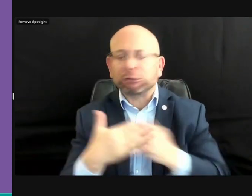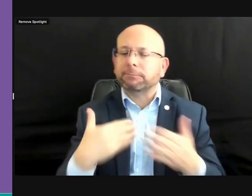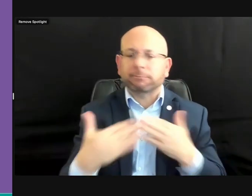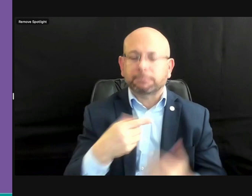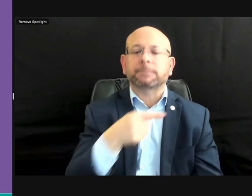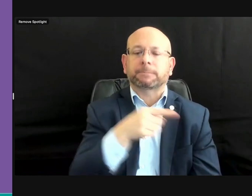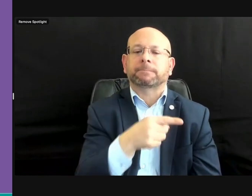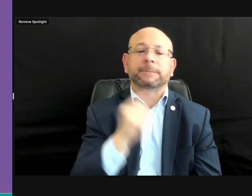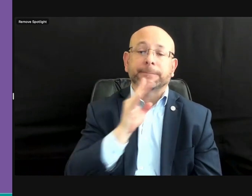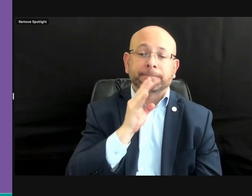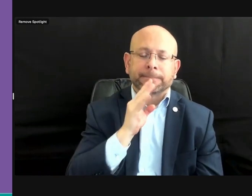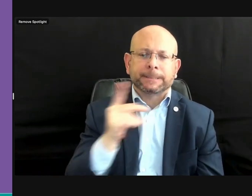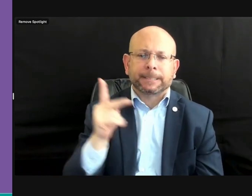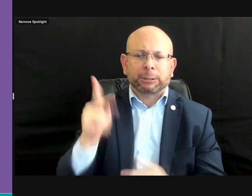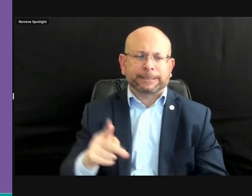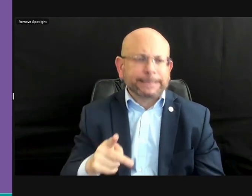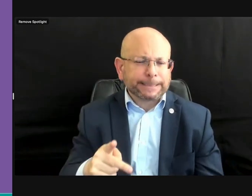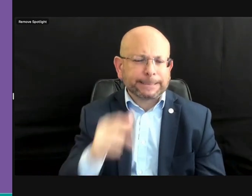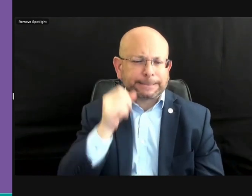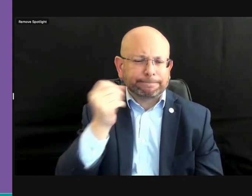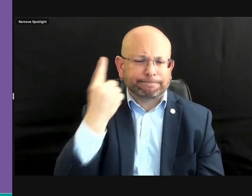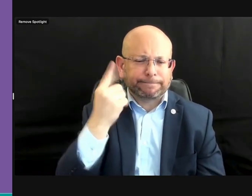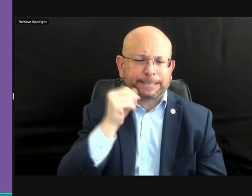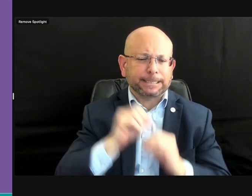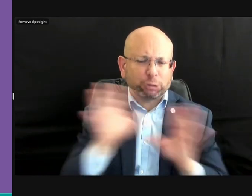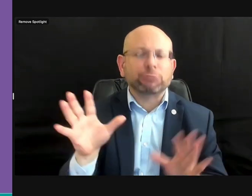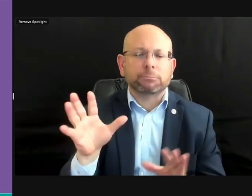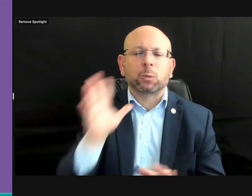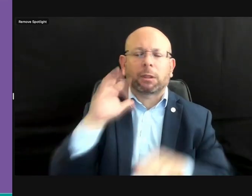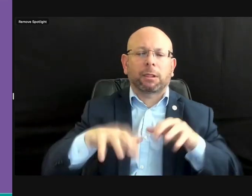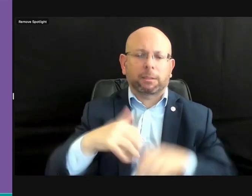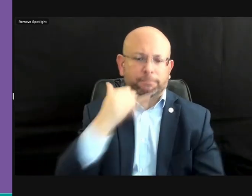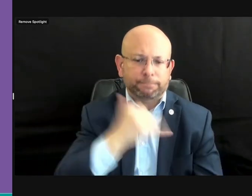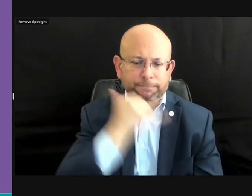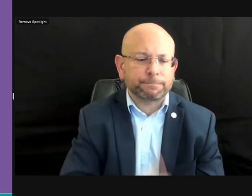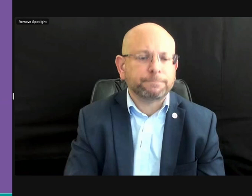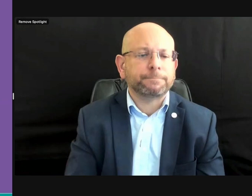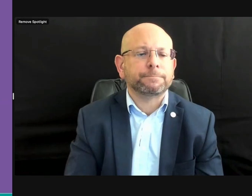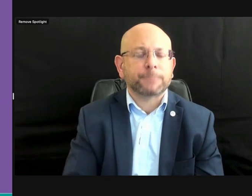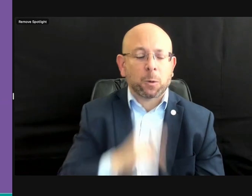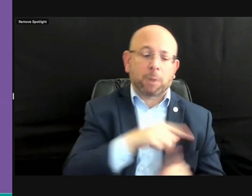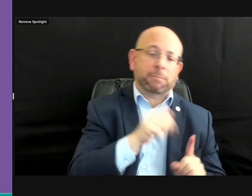If someone's from a different country than the person listening, it may be difficult to understand. And errors will be made.